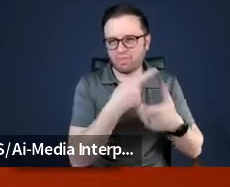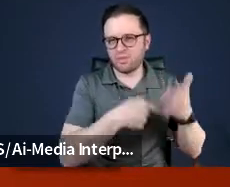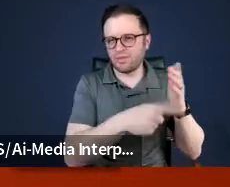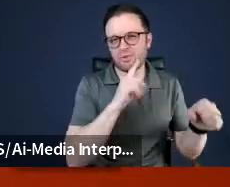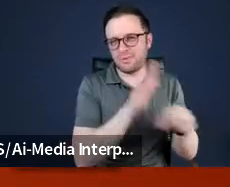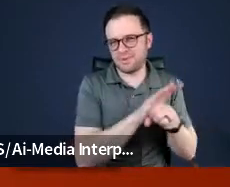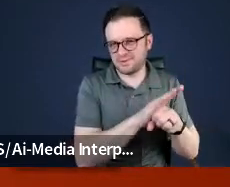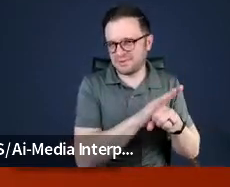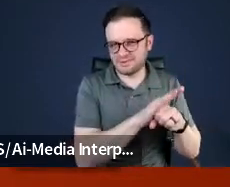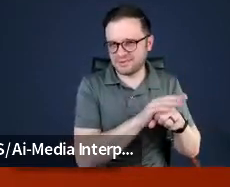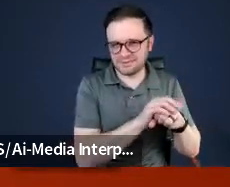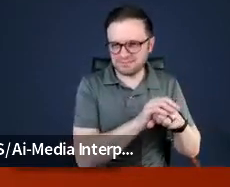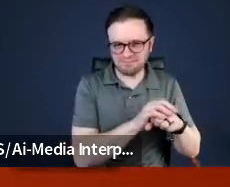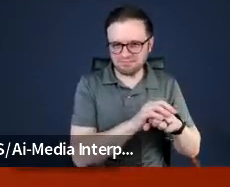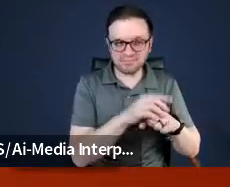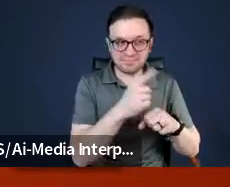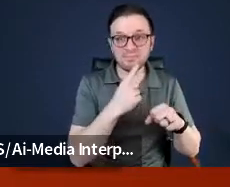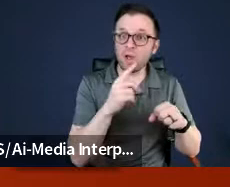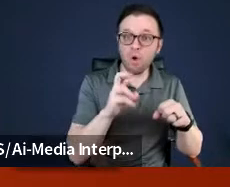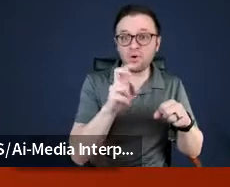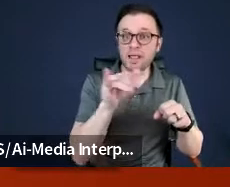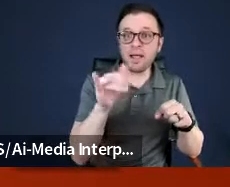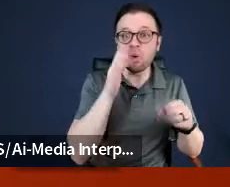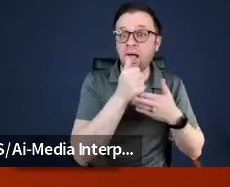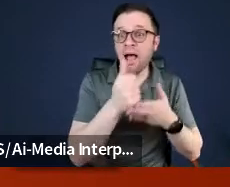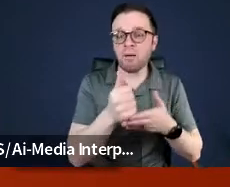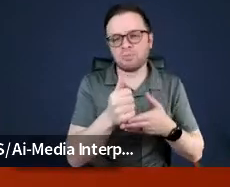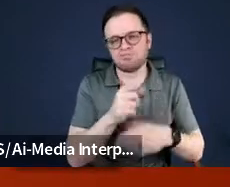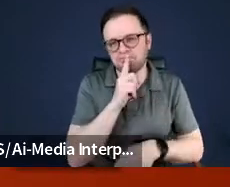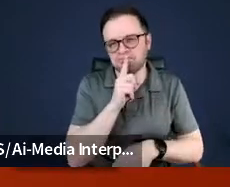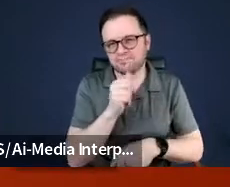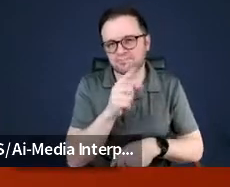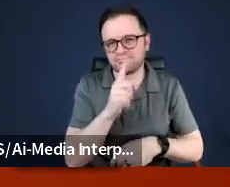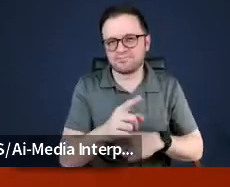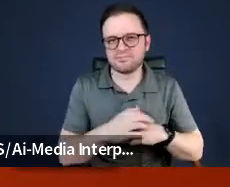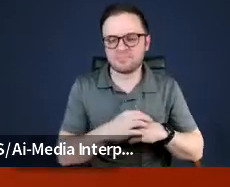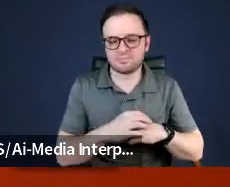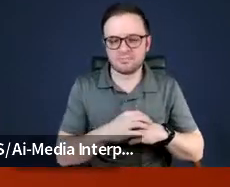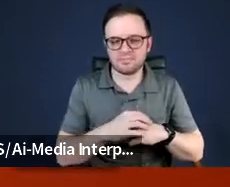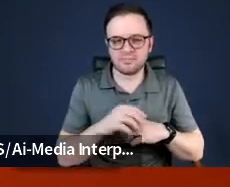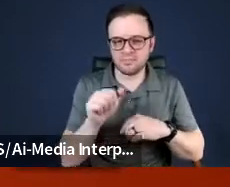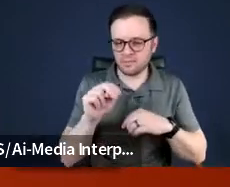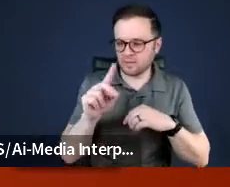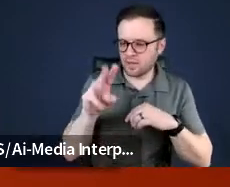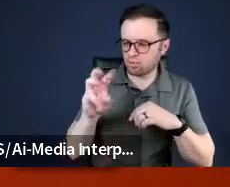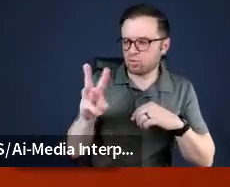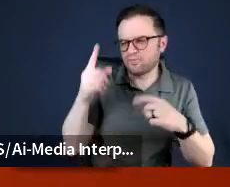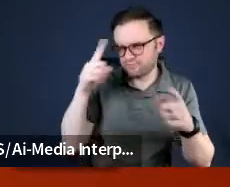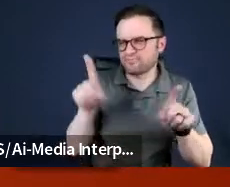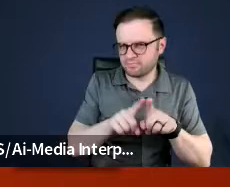on the promises that they say these overlays will bring.